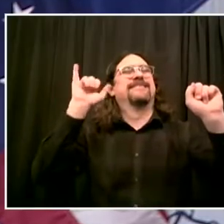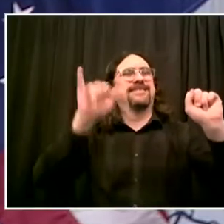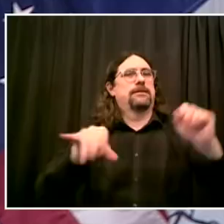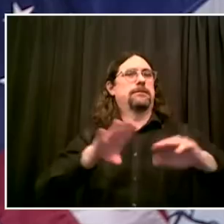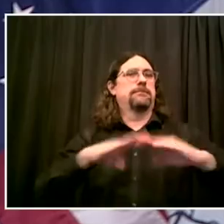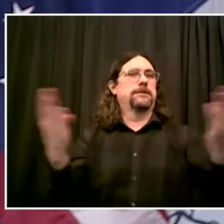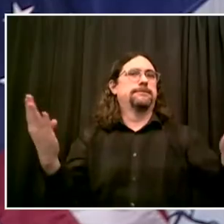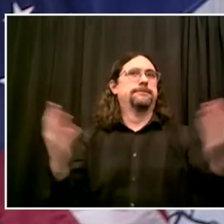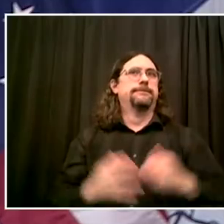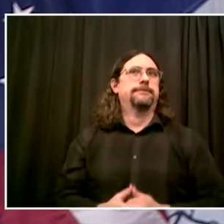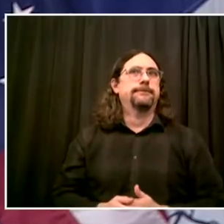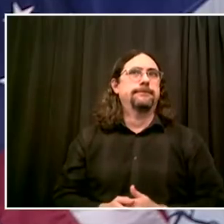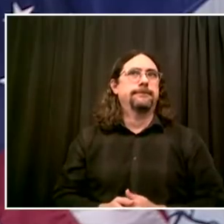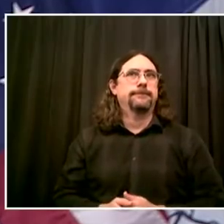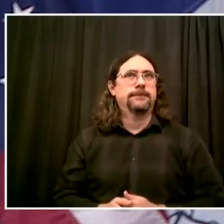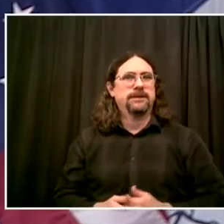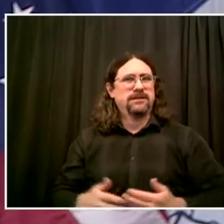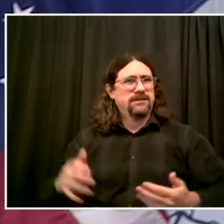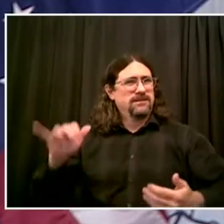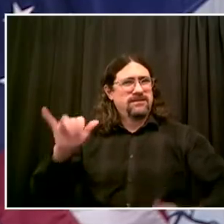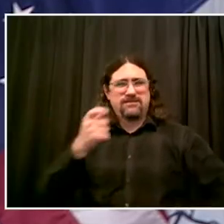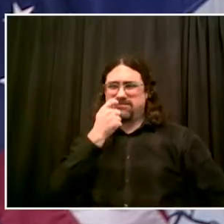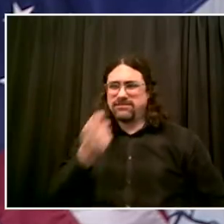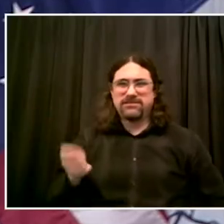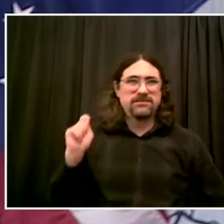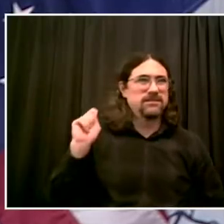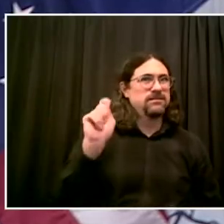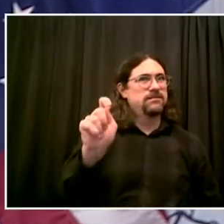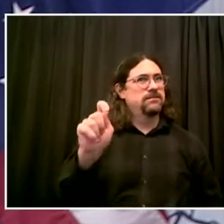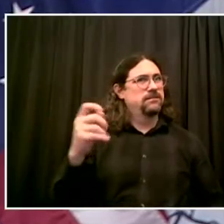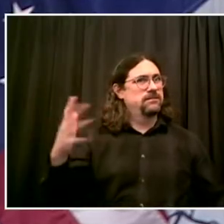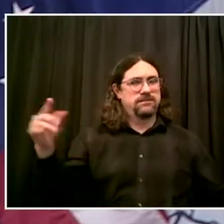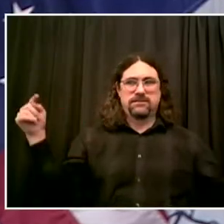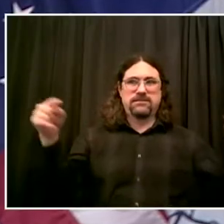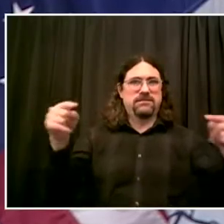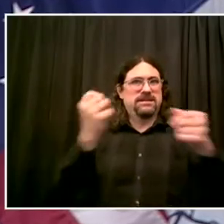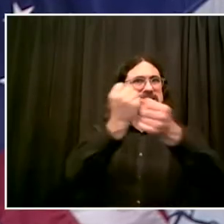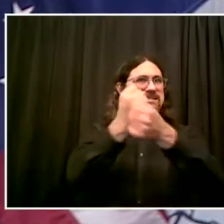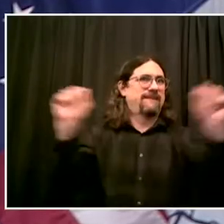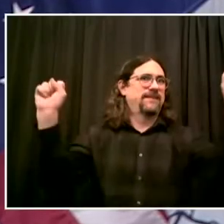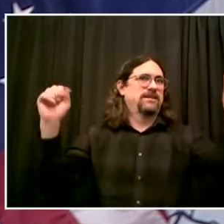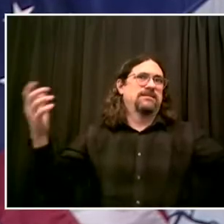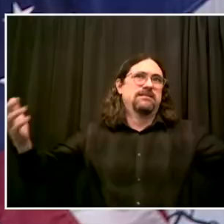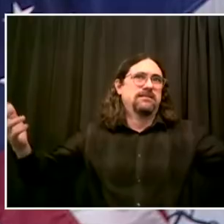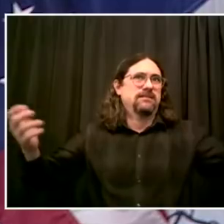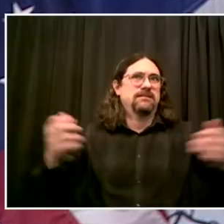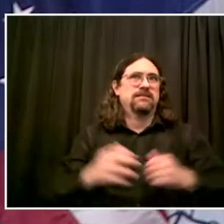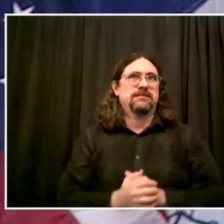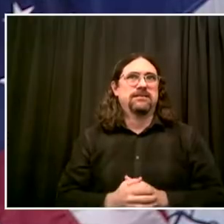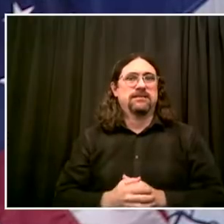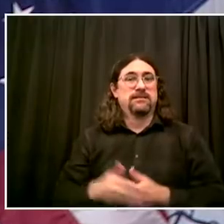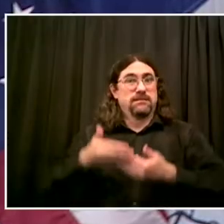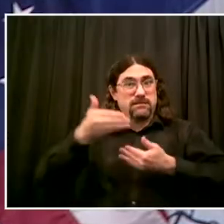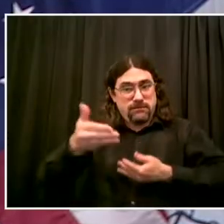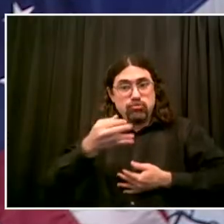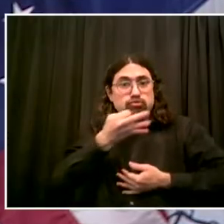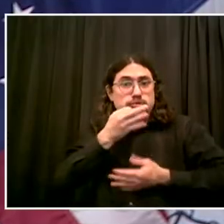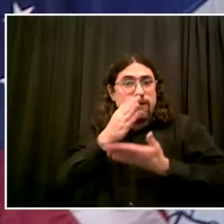SO, JULIT,E THAT IS THE BOTTOM LINE.